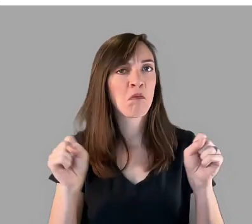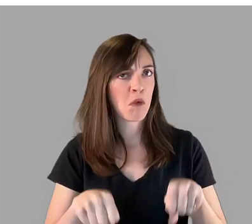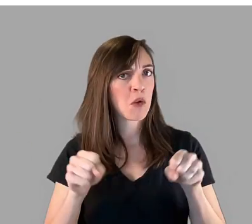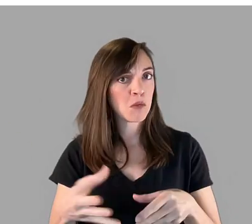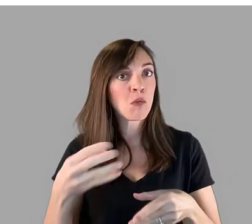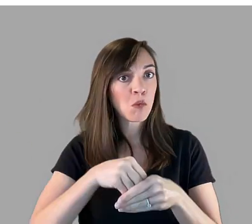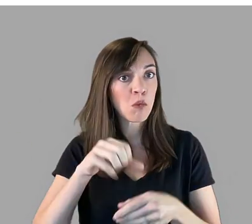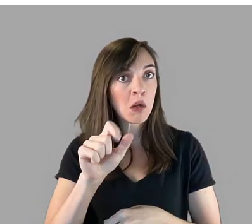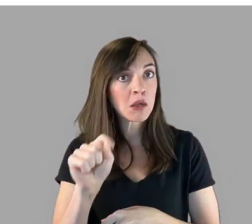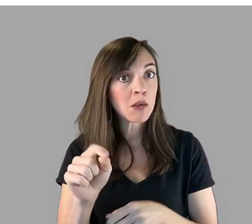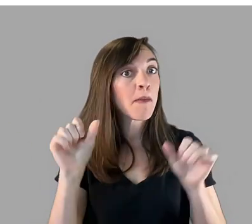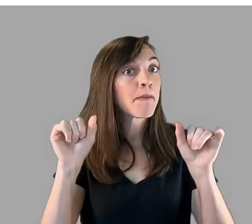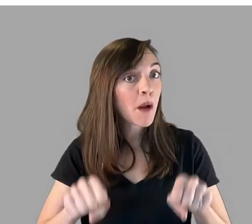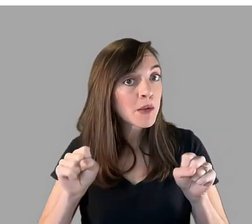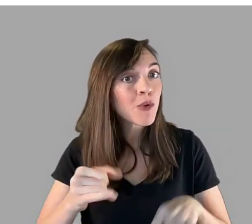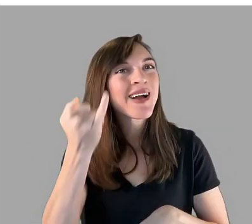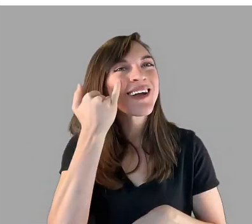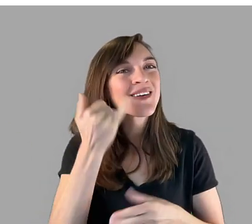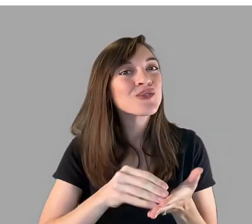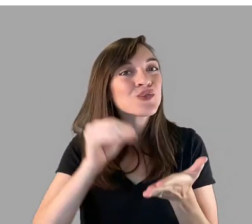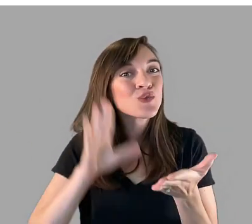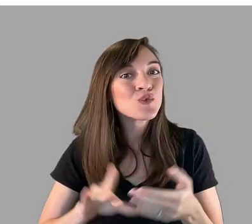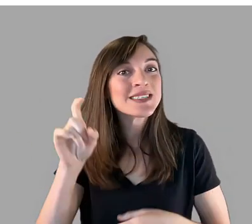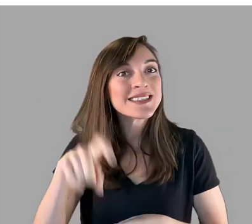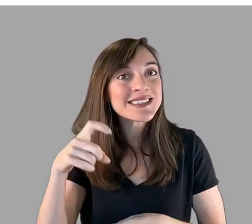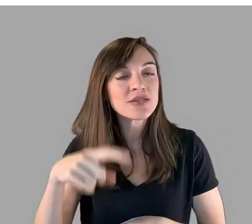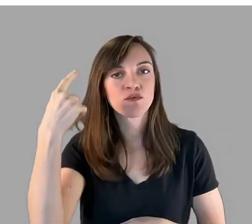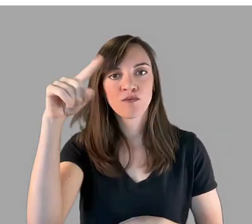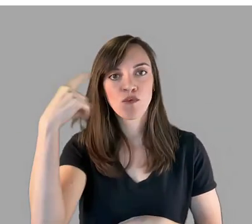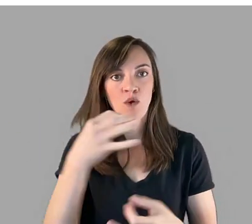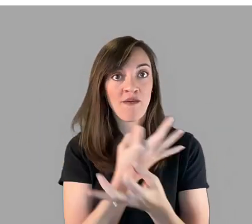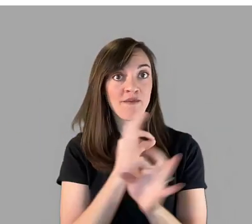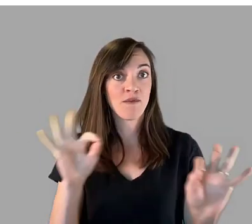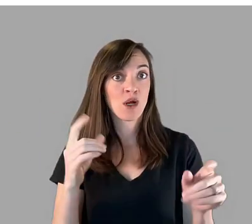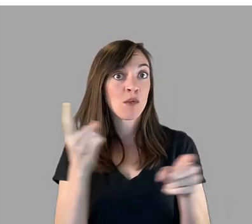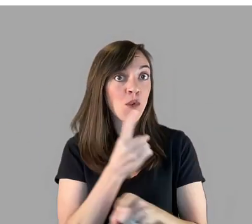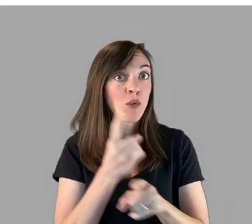receivers may be considered AT if the student needs it for a free and appropriate public